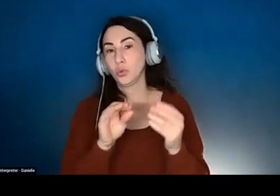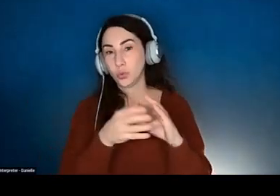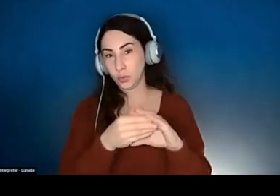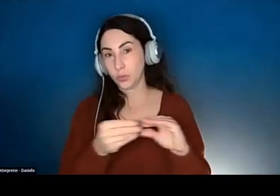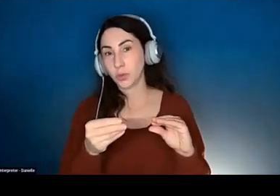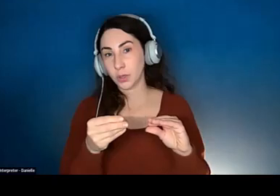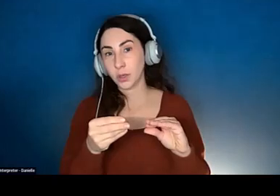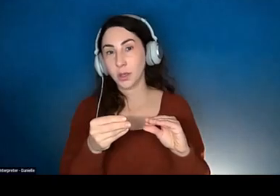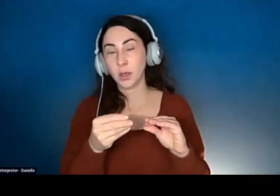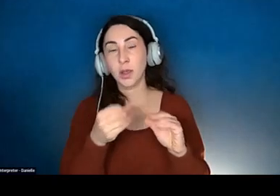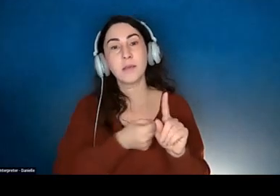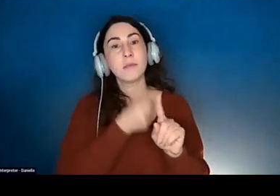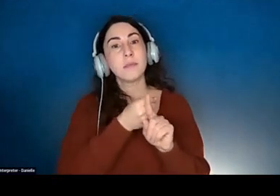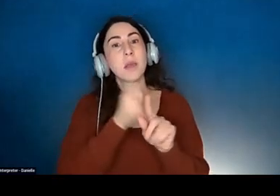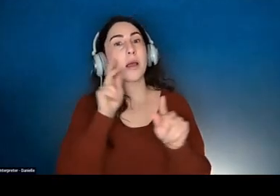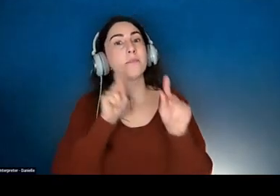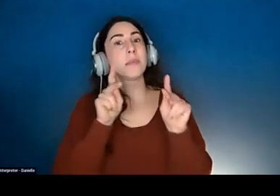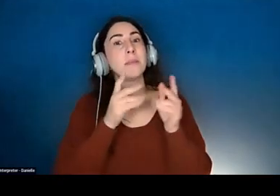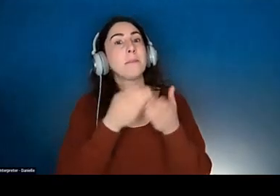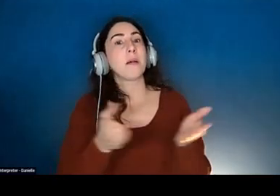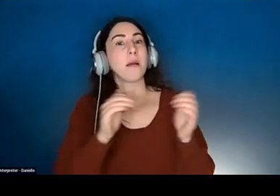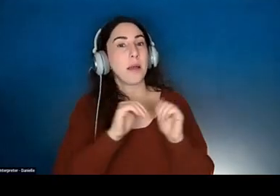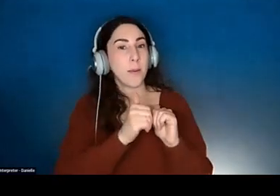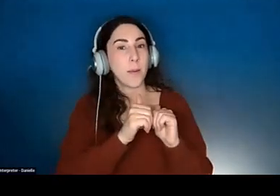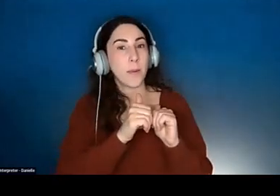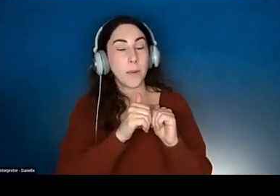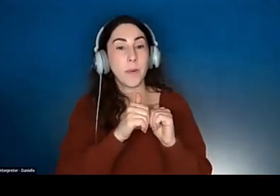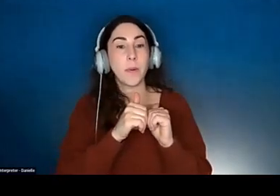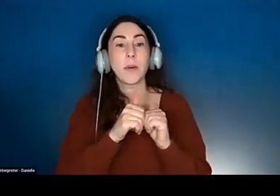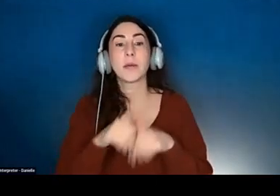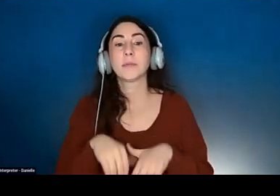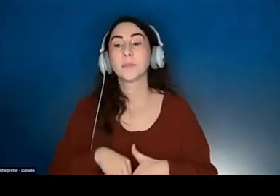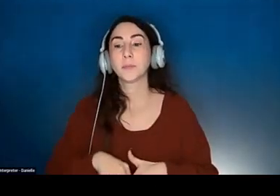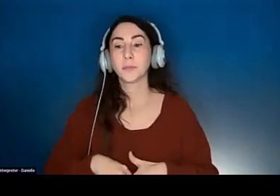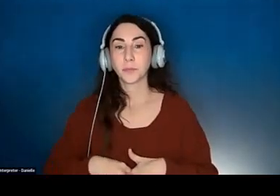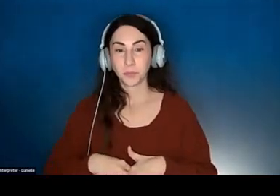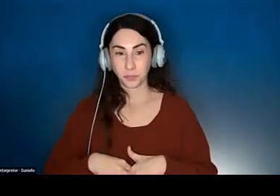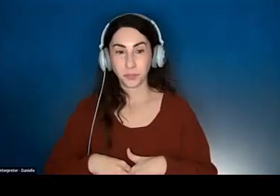impact. The story comes from our California